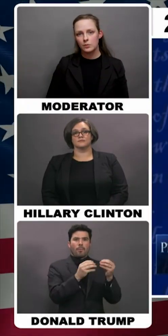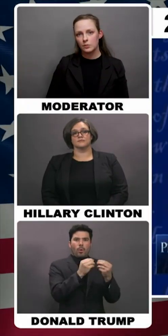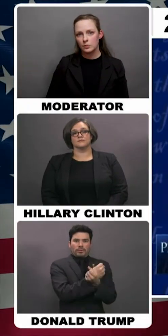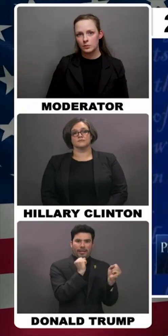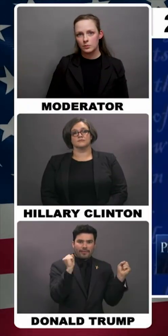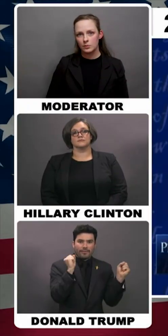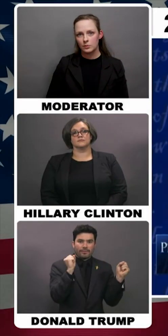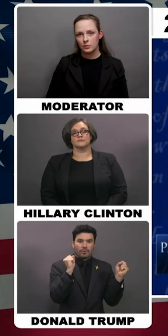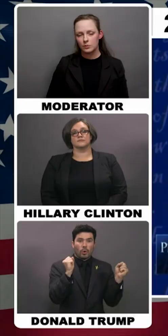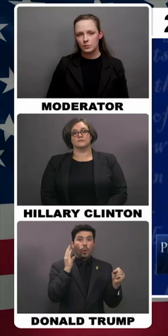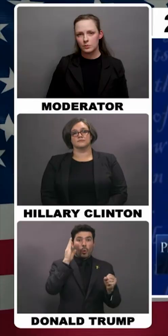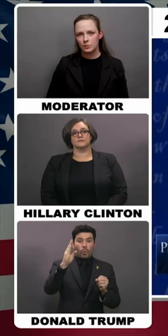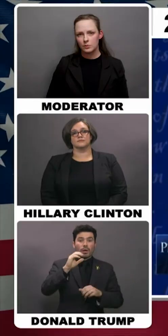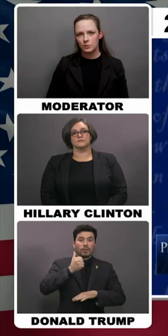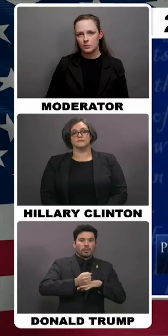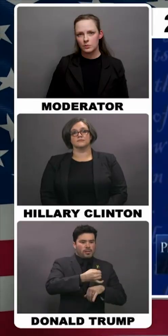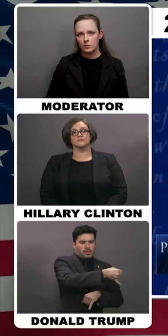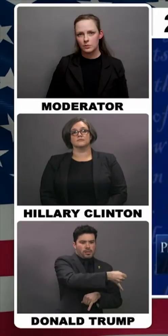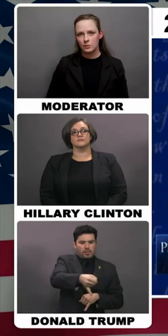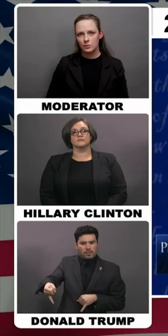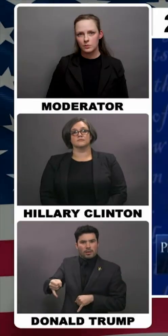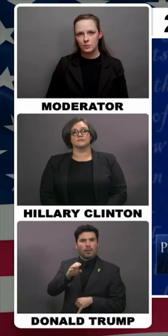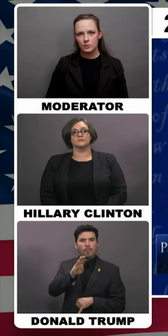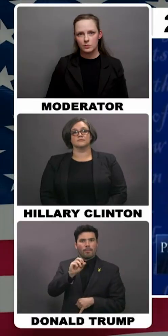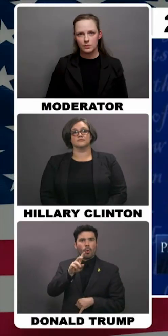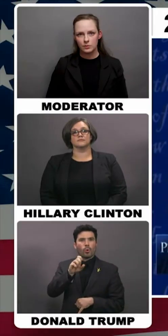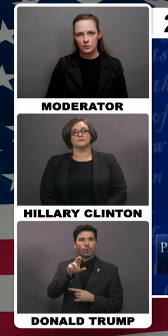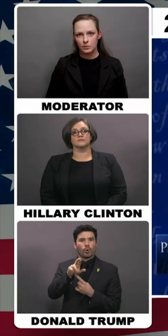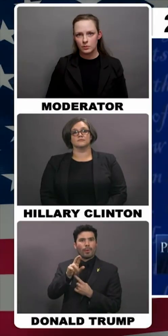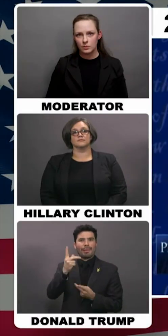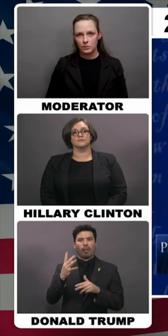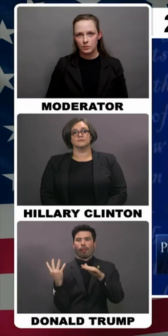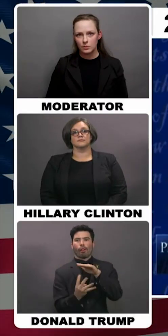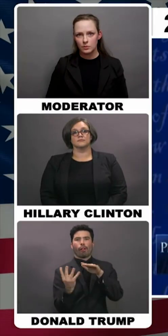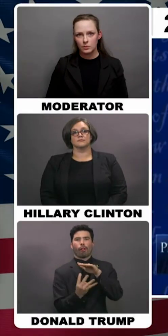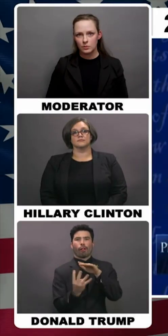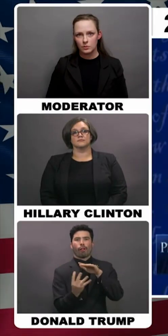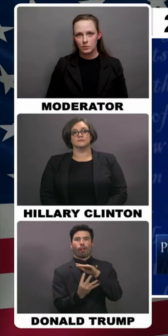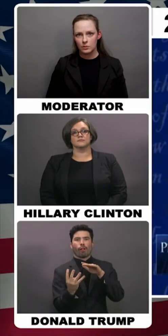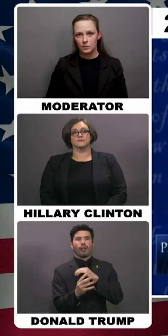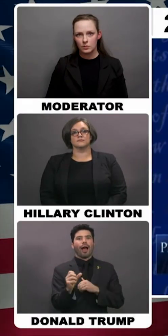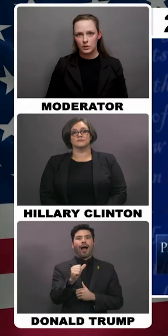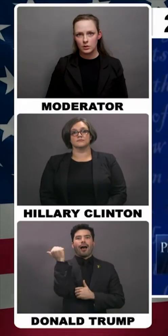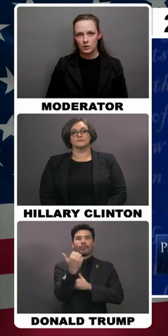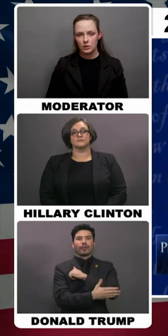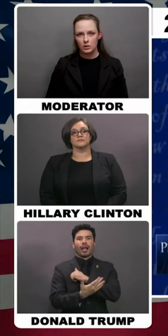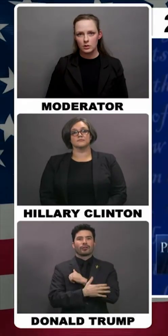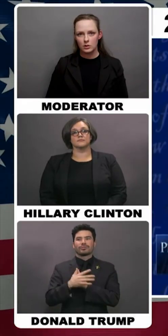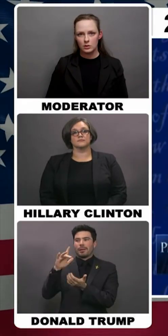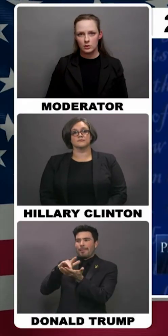Now. People are pouring into our country and they're coming in from the Middle East and other places. Uh, we're gonna make America safe again.